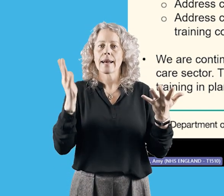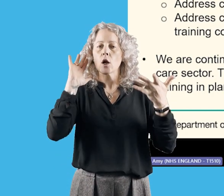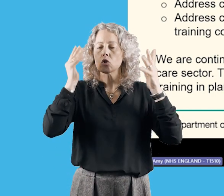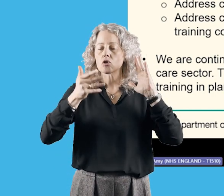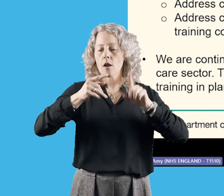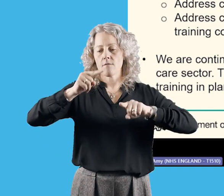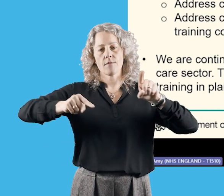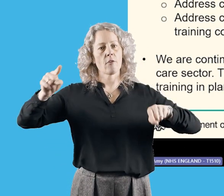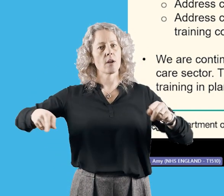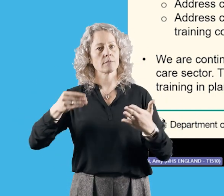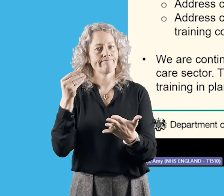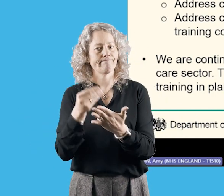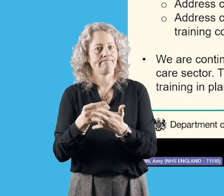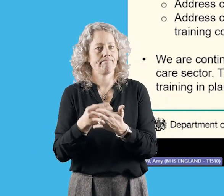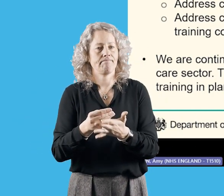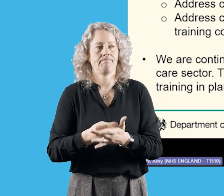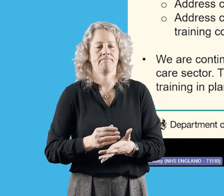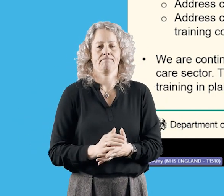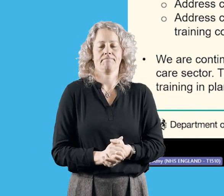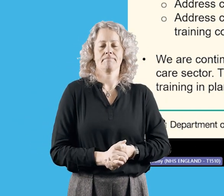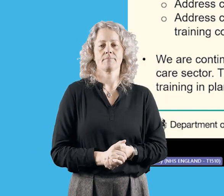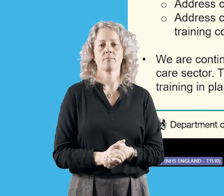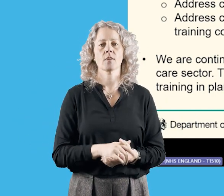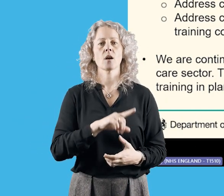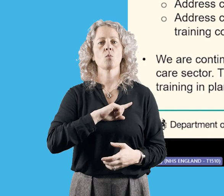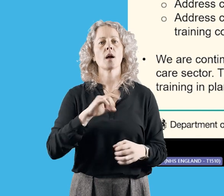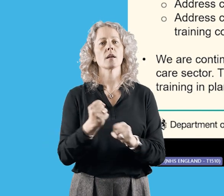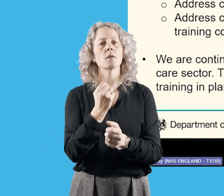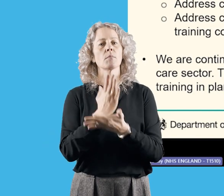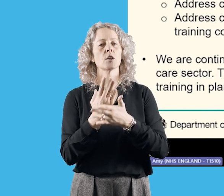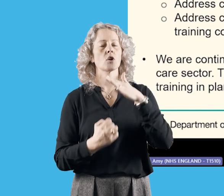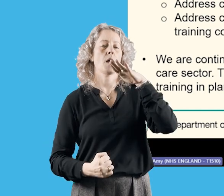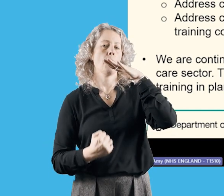training being offered by ensuring that a maximum training cost is not exceeded.